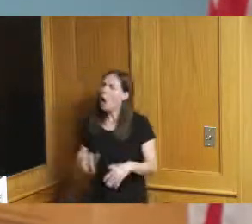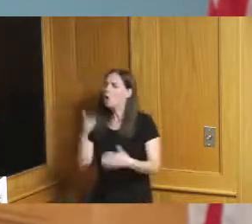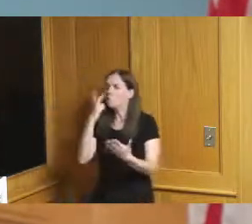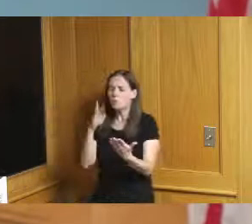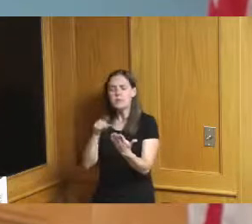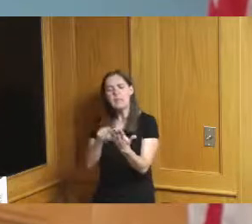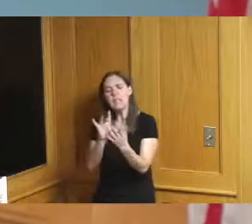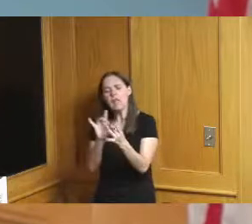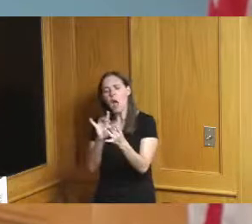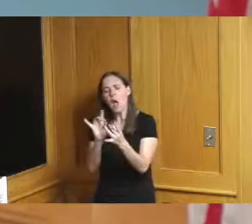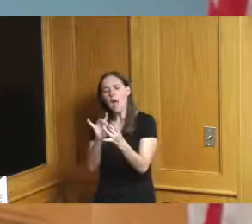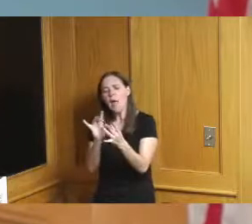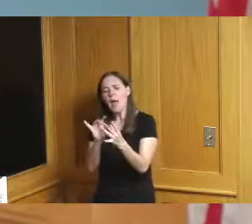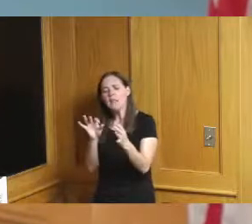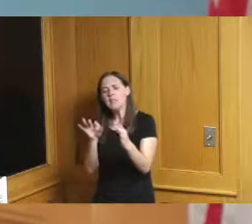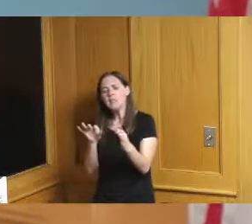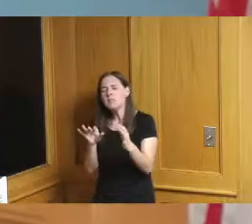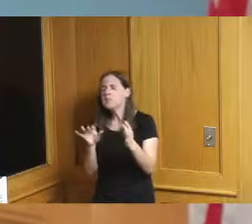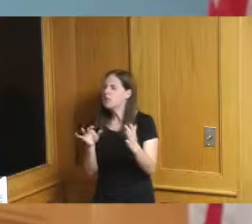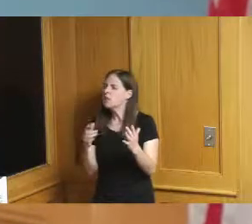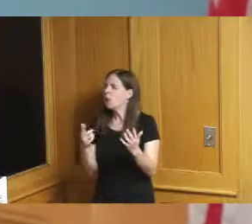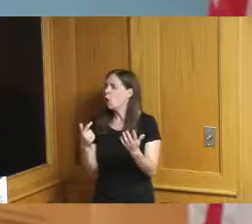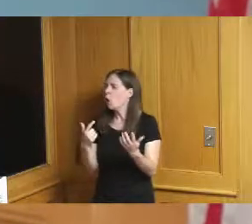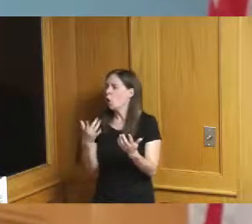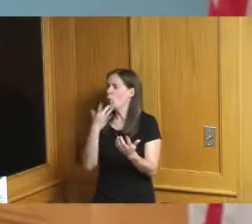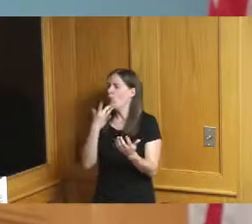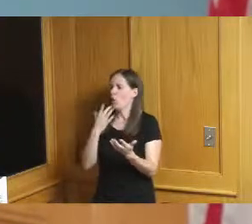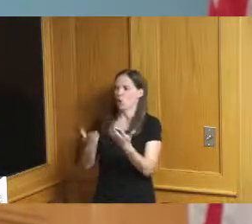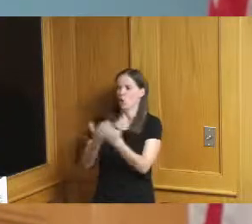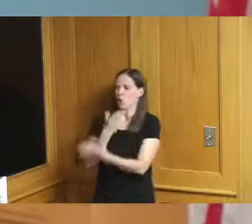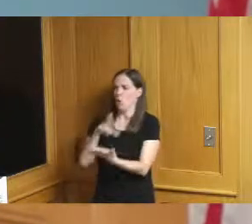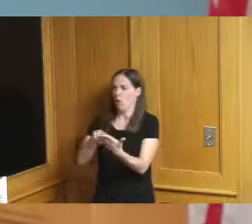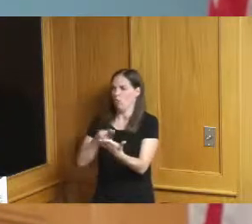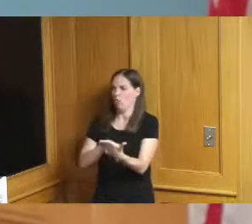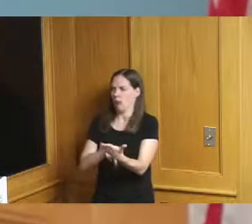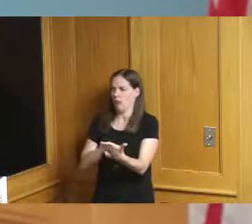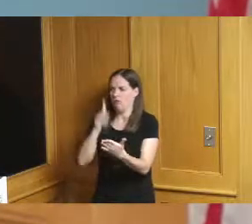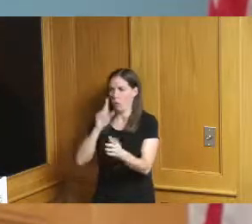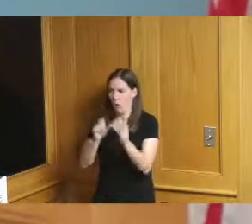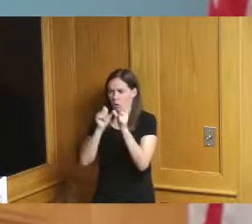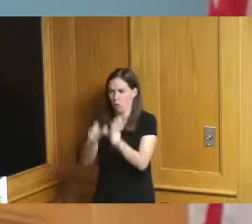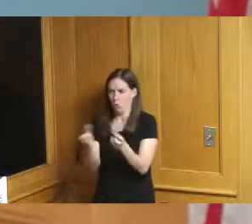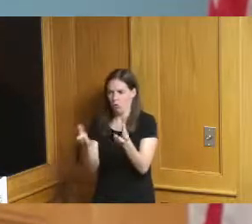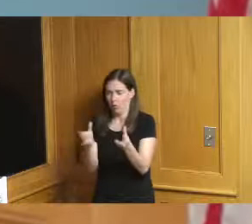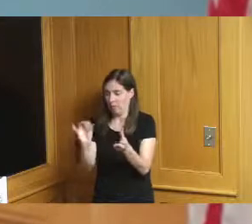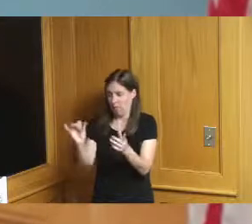no we want to do a new contract to continue service like we've been doing with cincinnati